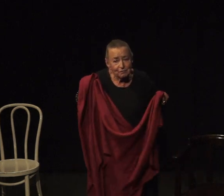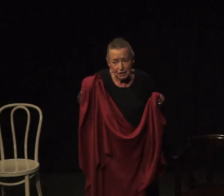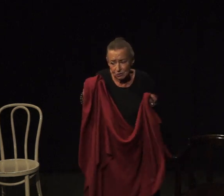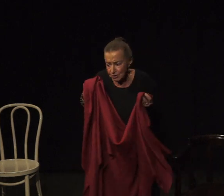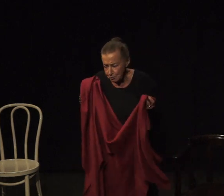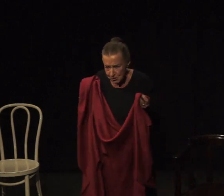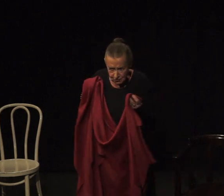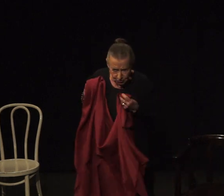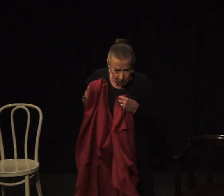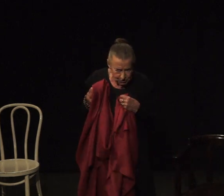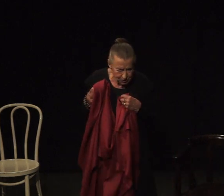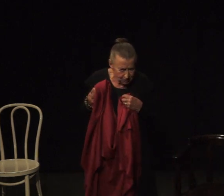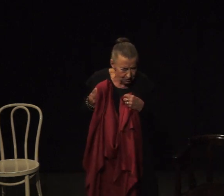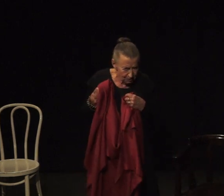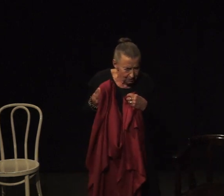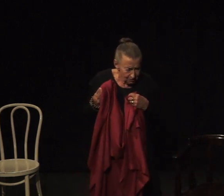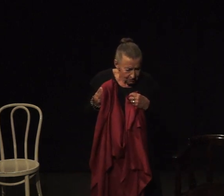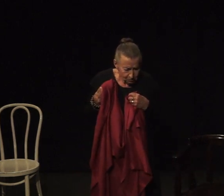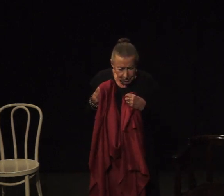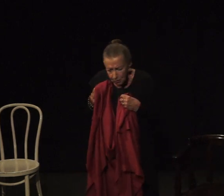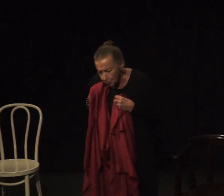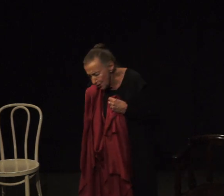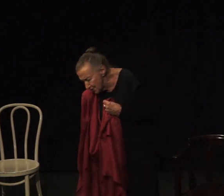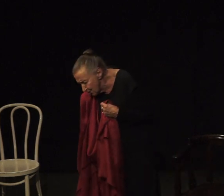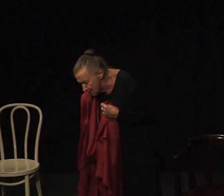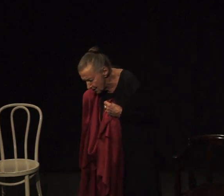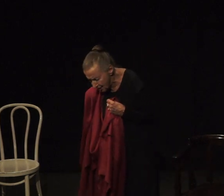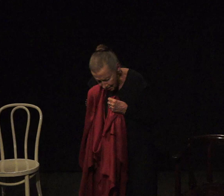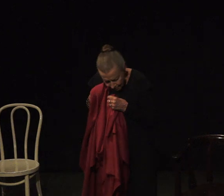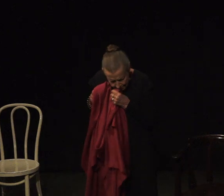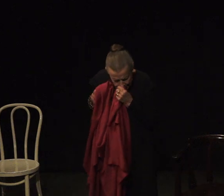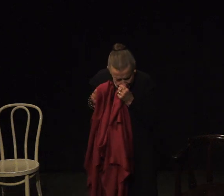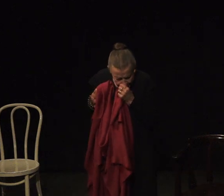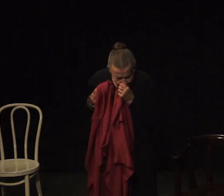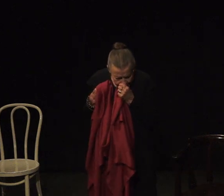It isn't decent. Hang it, it's a sin."